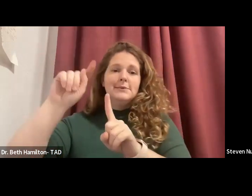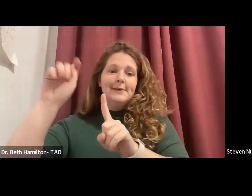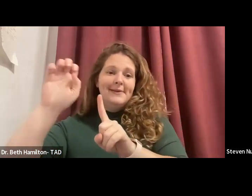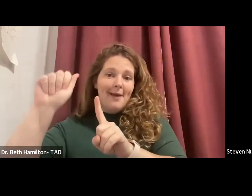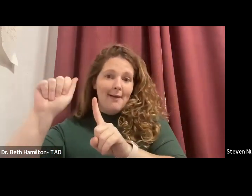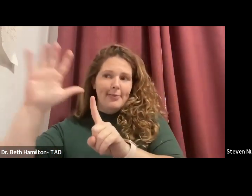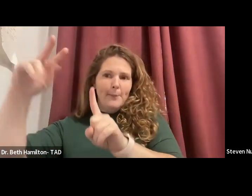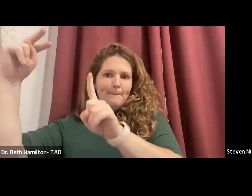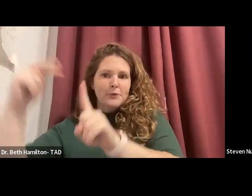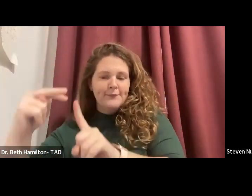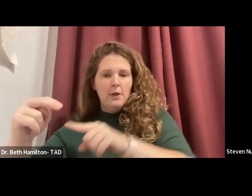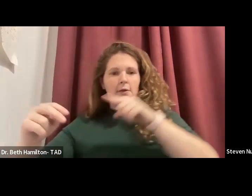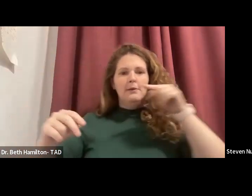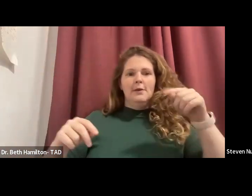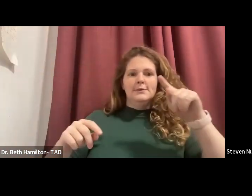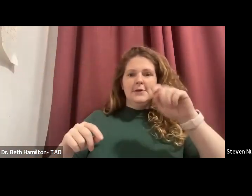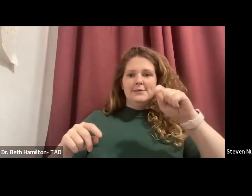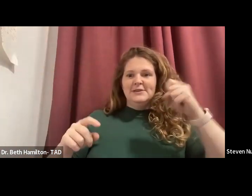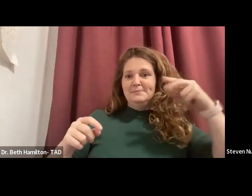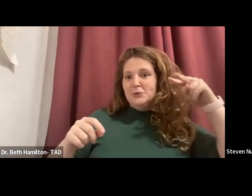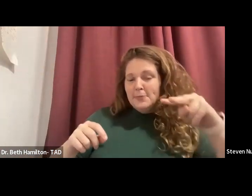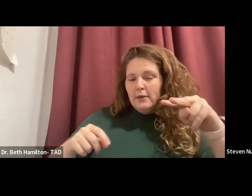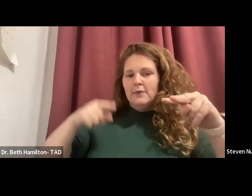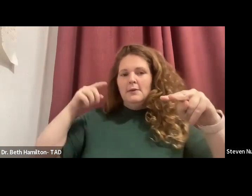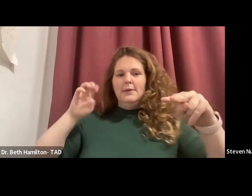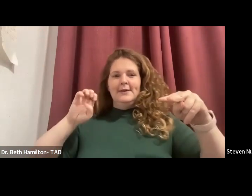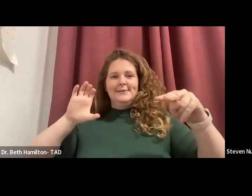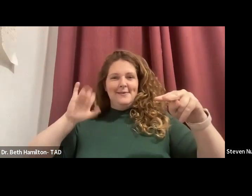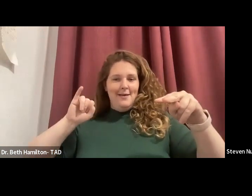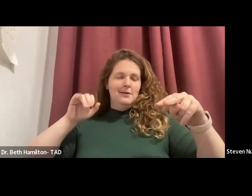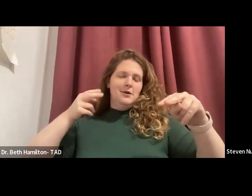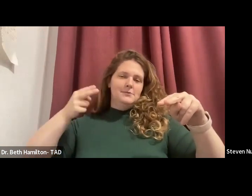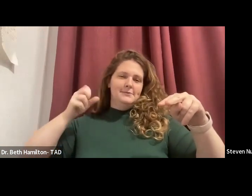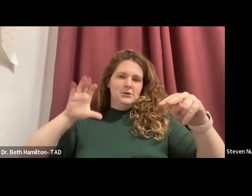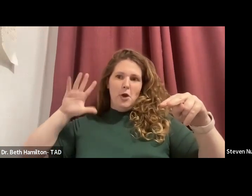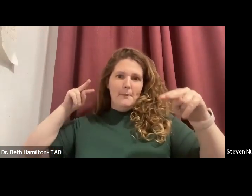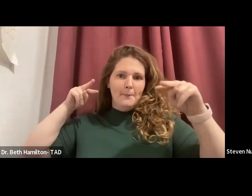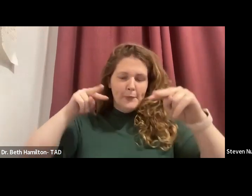this bill. Personally sneaking, I did as did as well. We